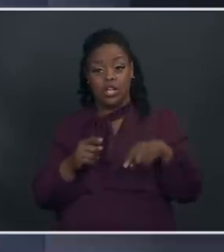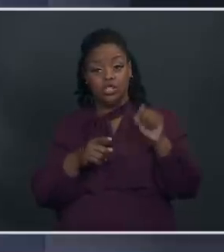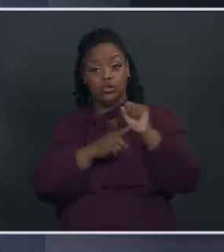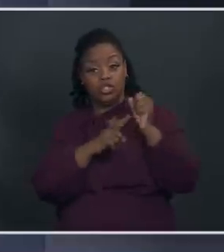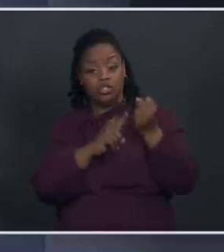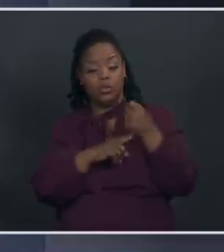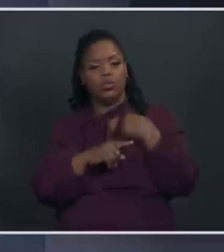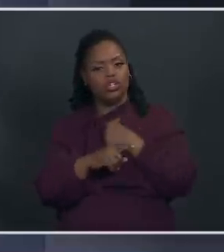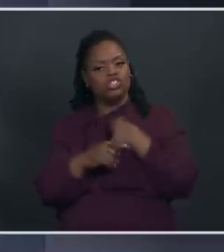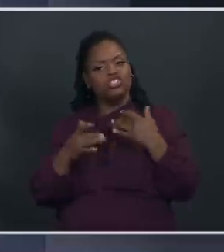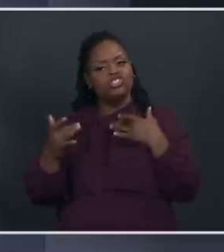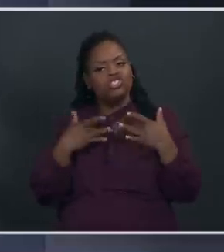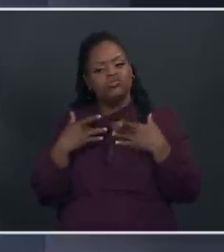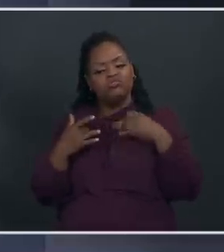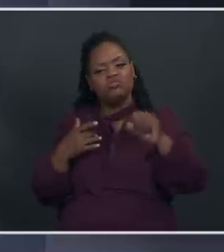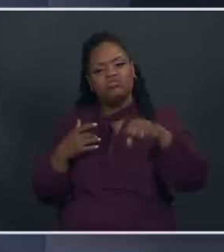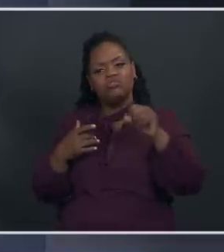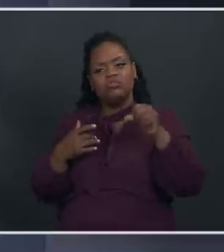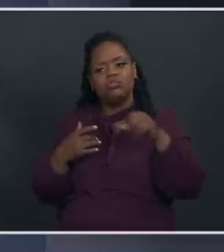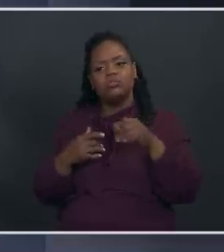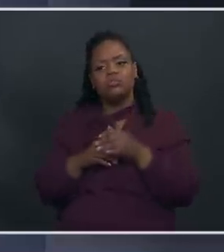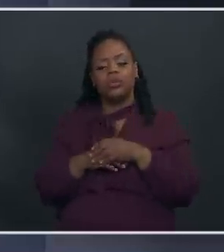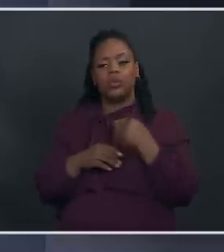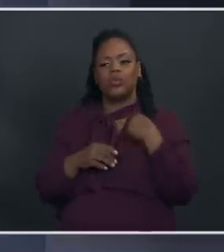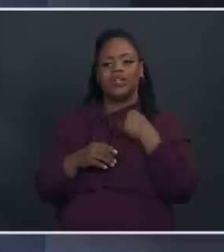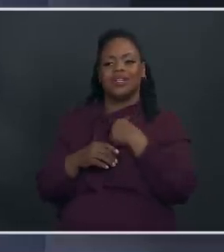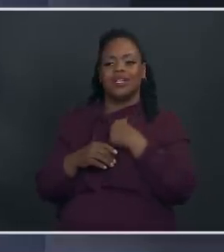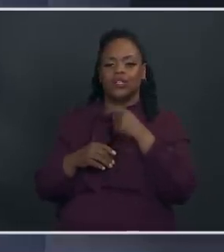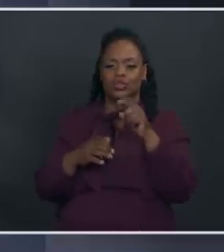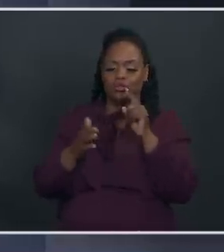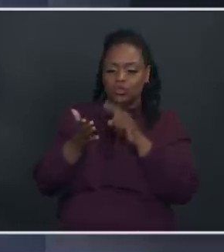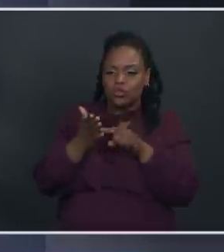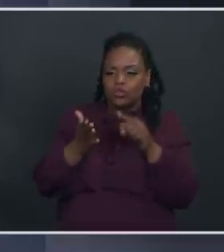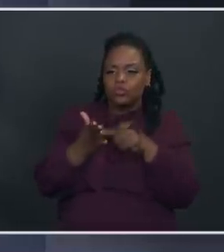It's imperative that we get to the bottom of the early days of the pandemic in China,